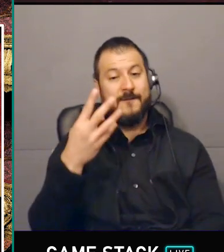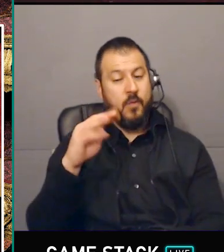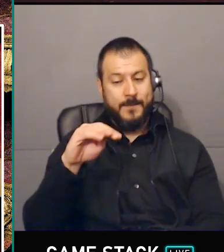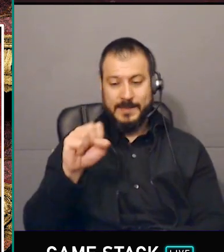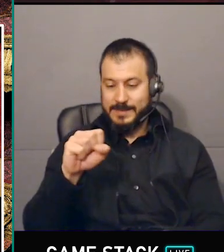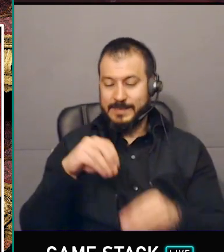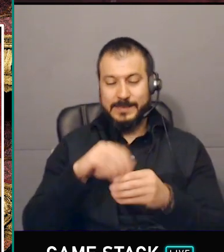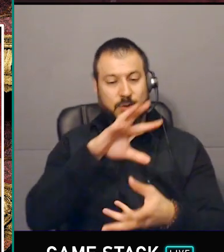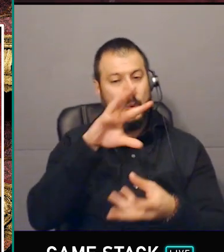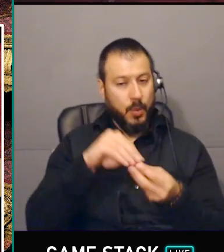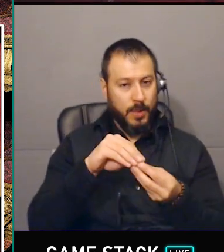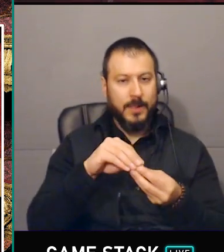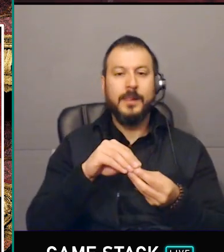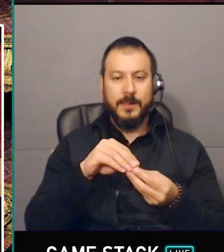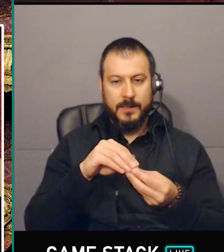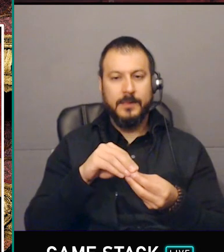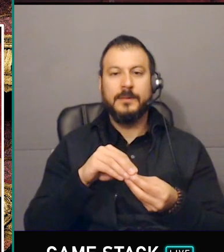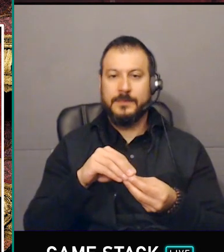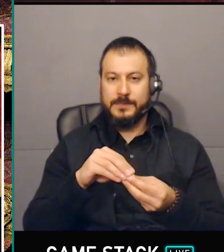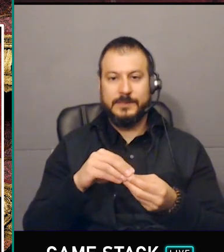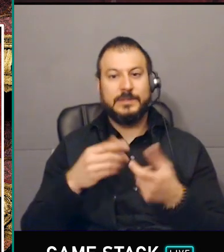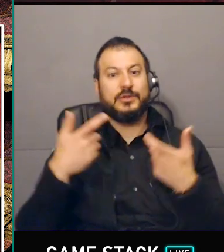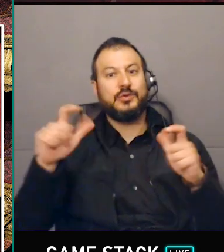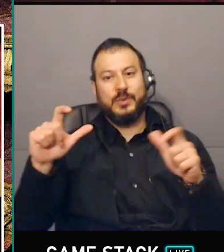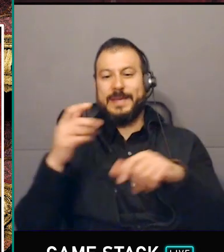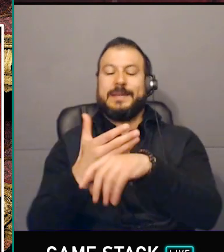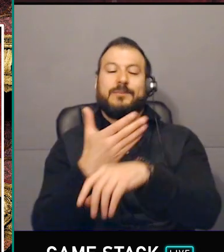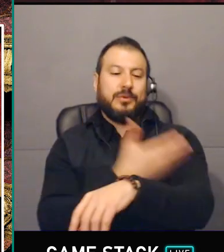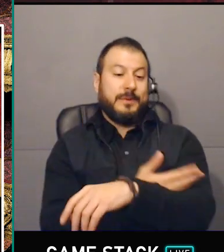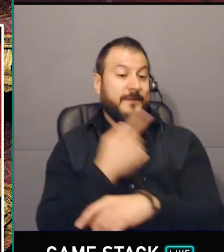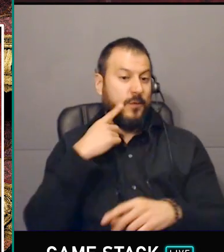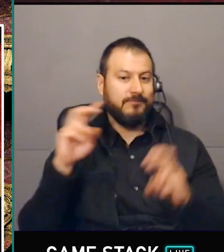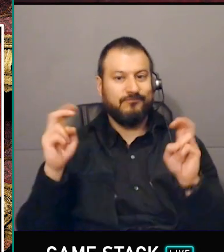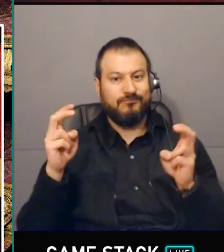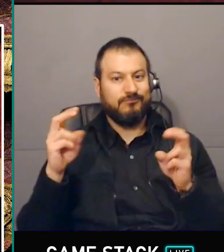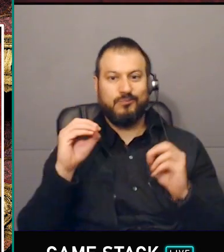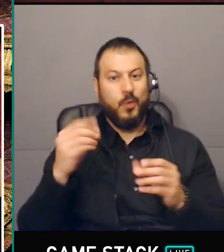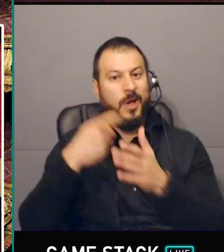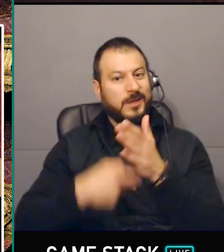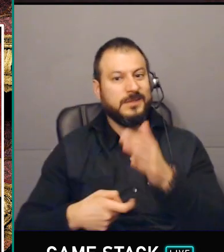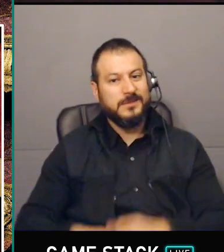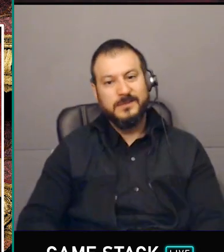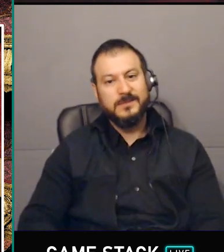4 milliseconds in total, and it's a great improvement for no cost.